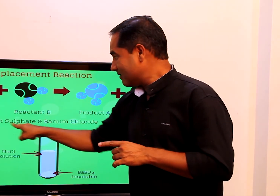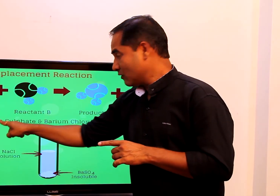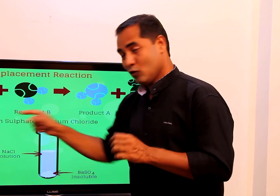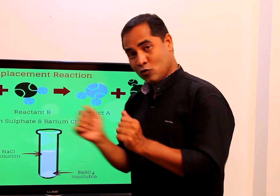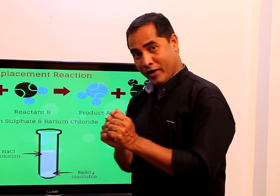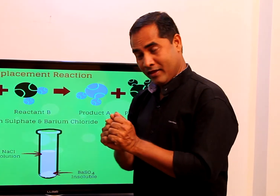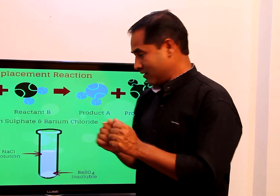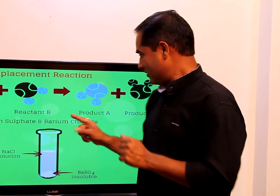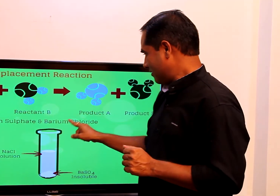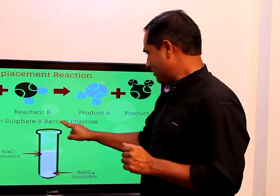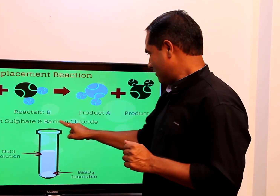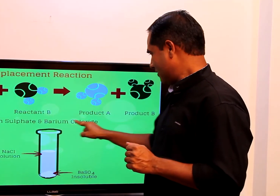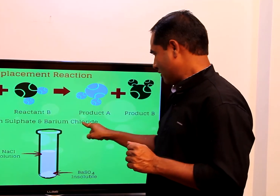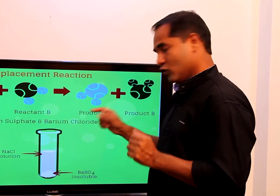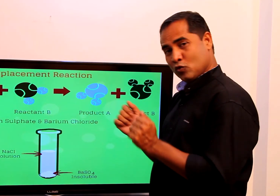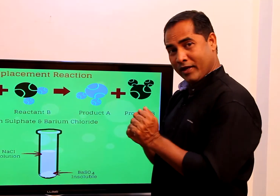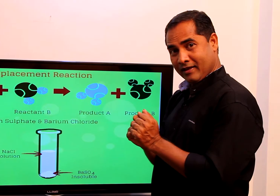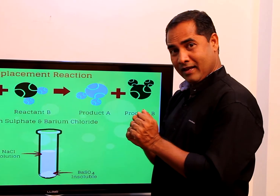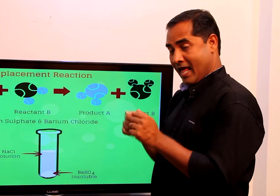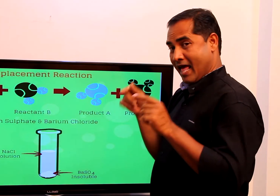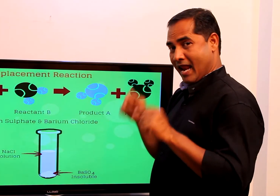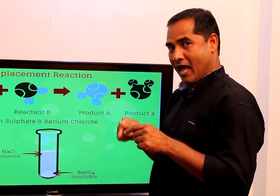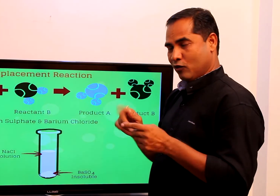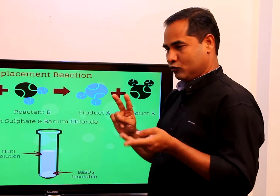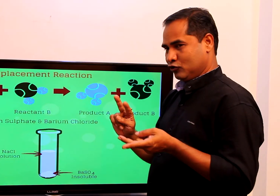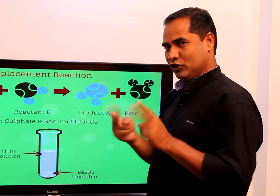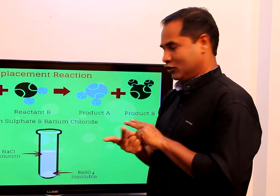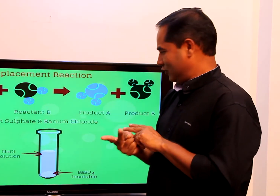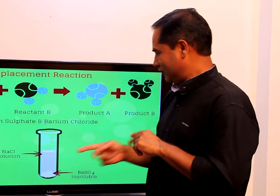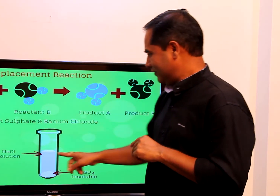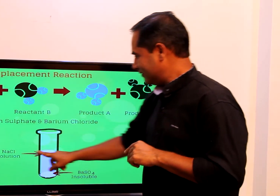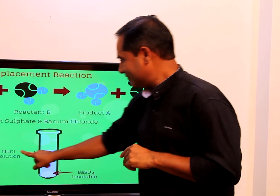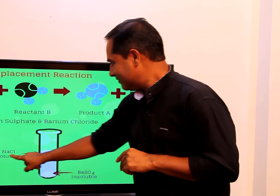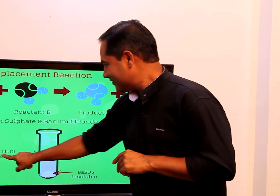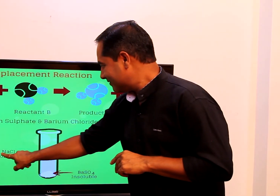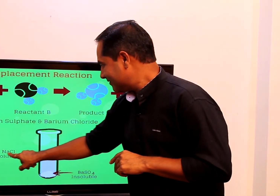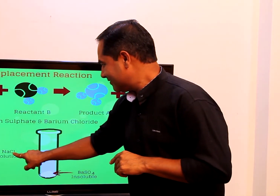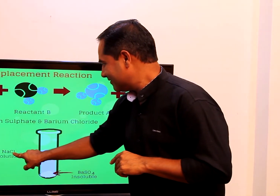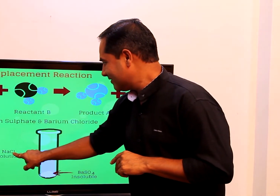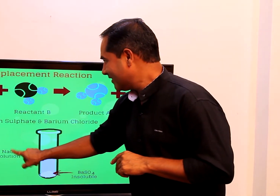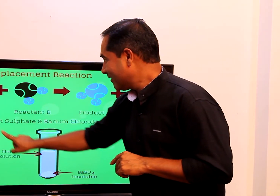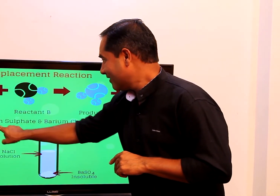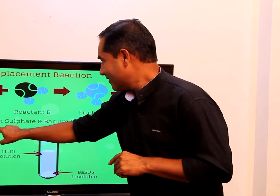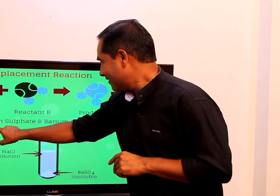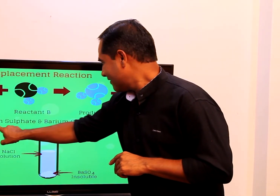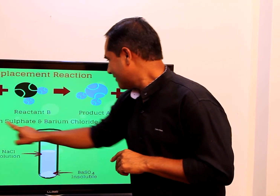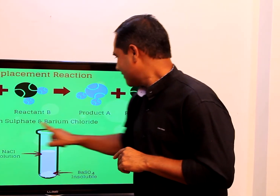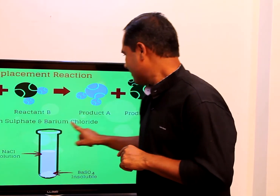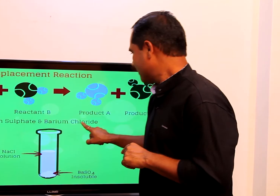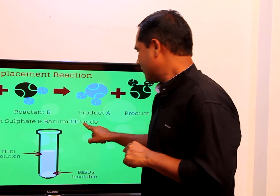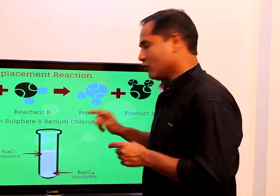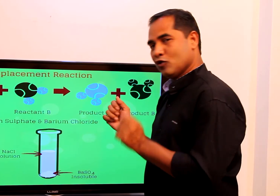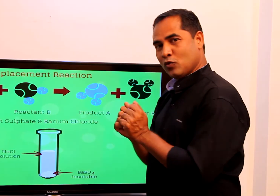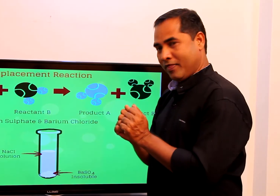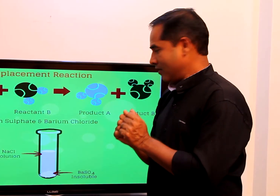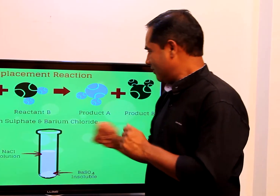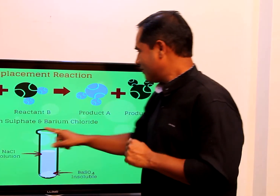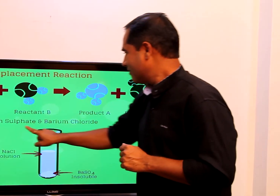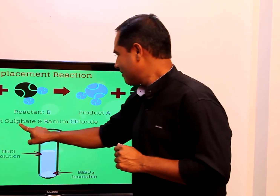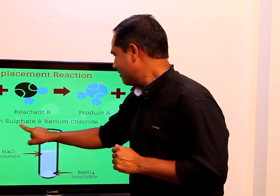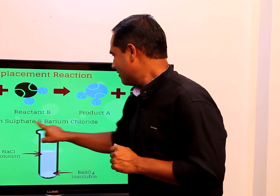chloride, both of these elements get exchanged we have sodium chloride and